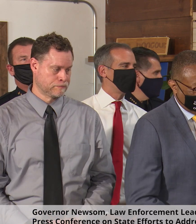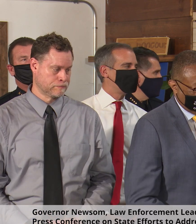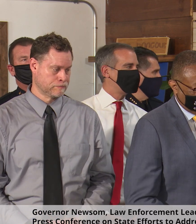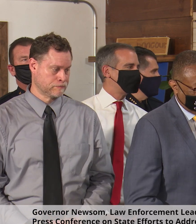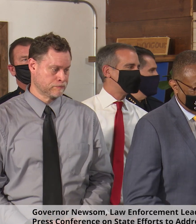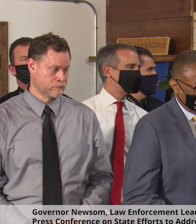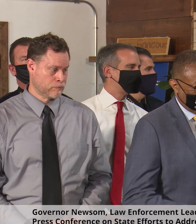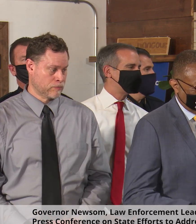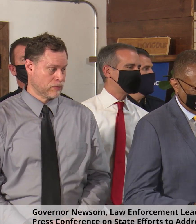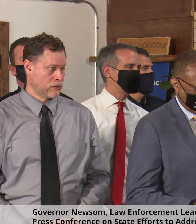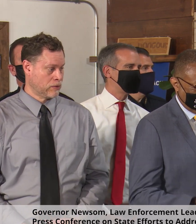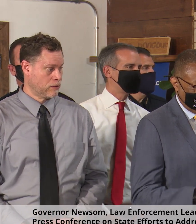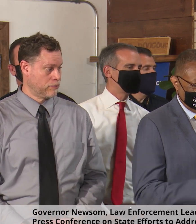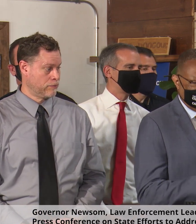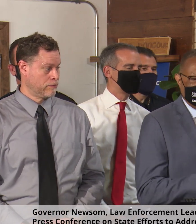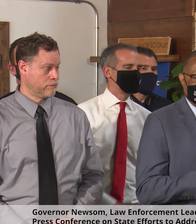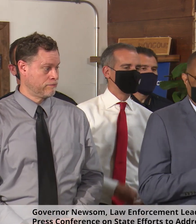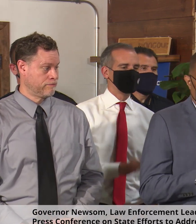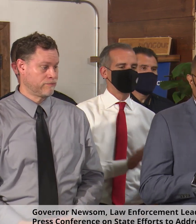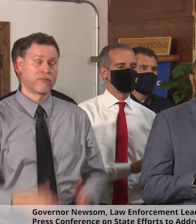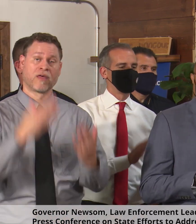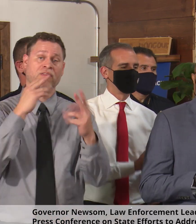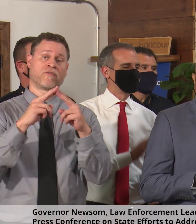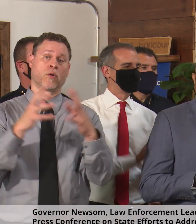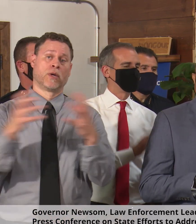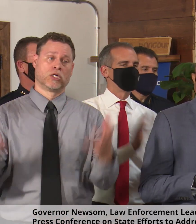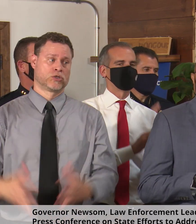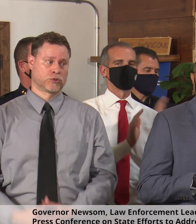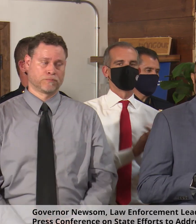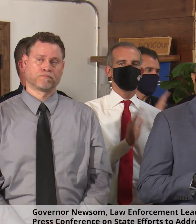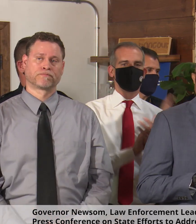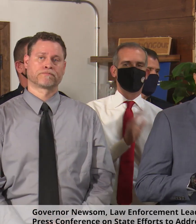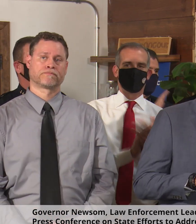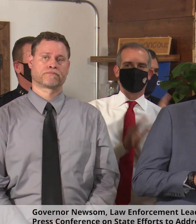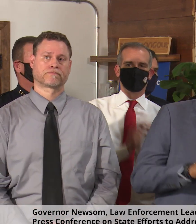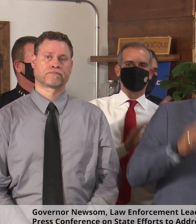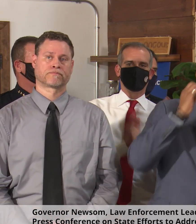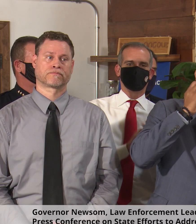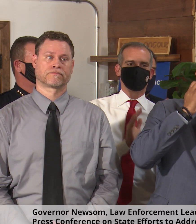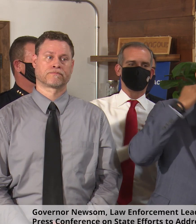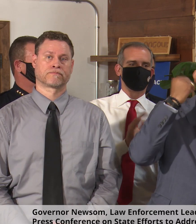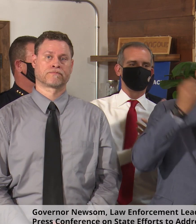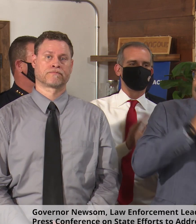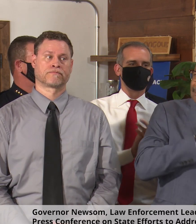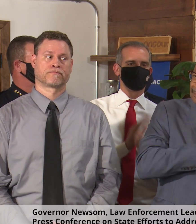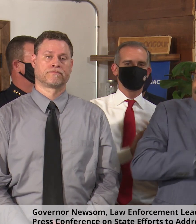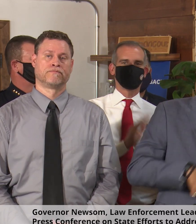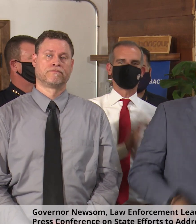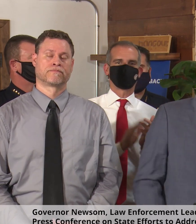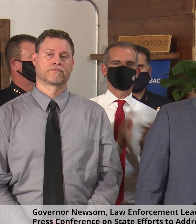With that, right, thank you very much.